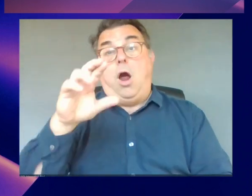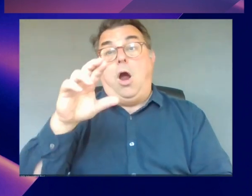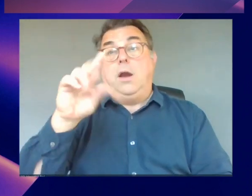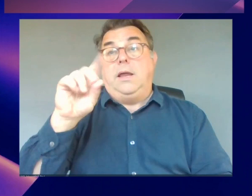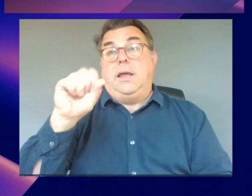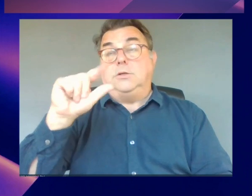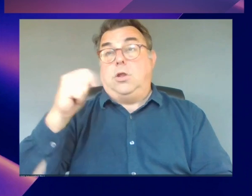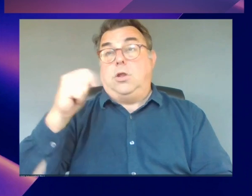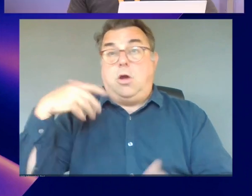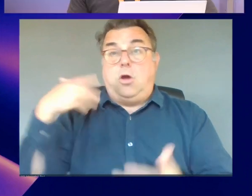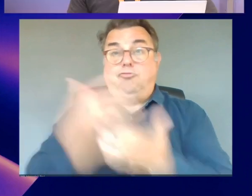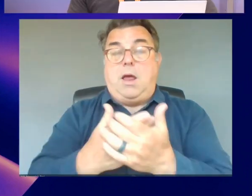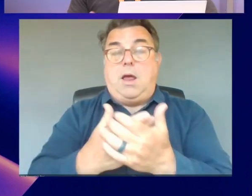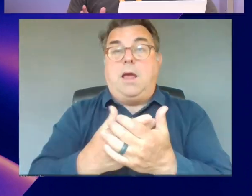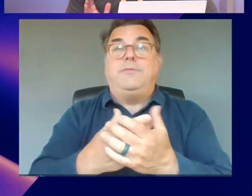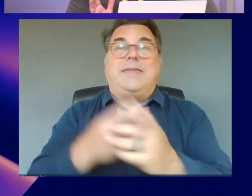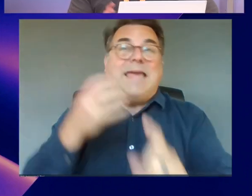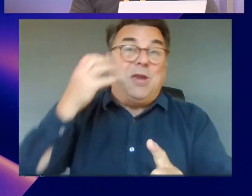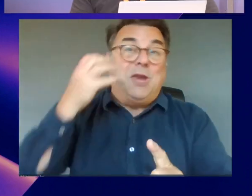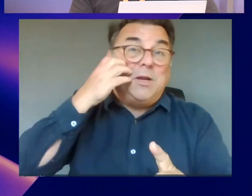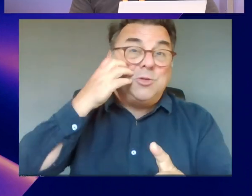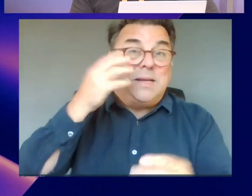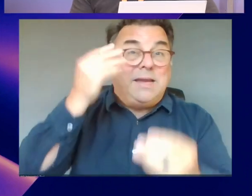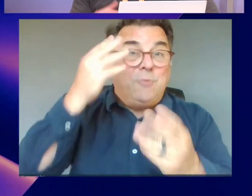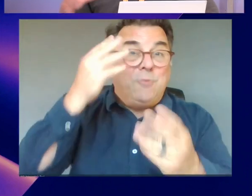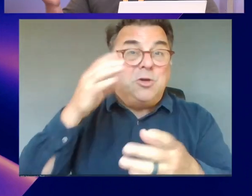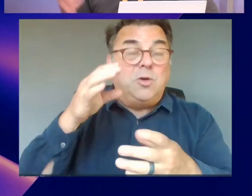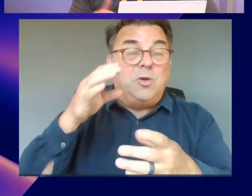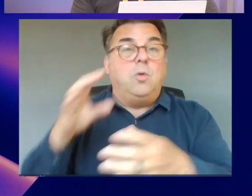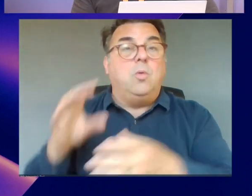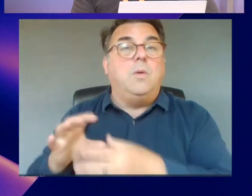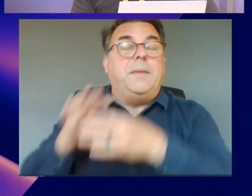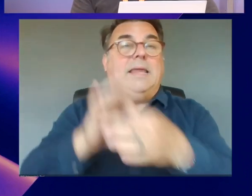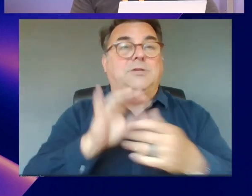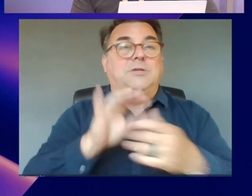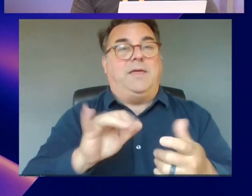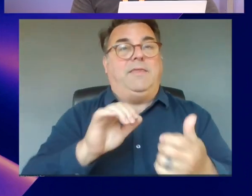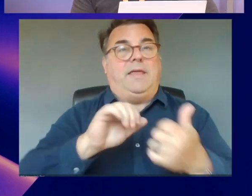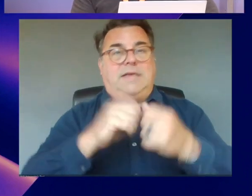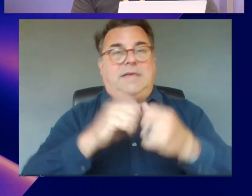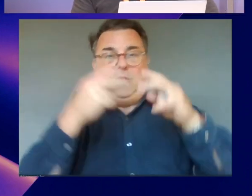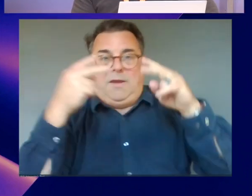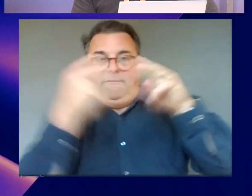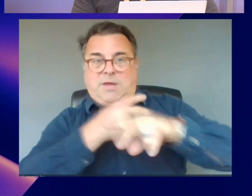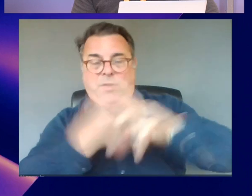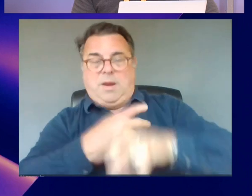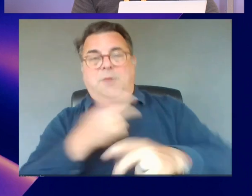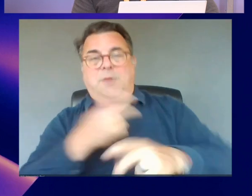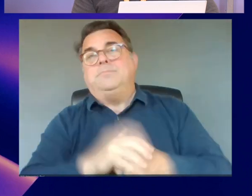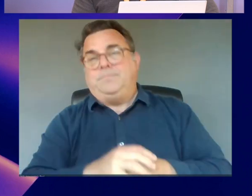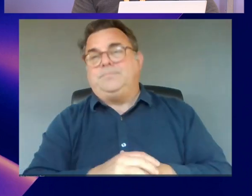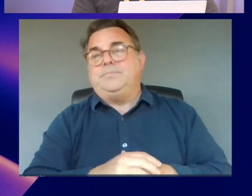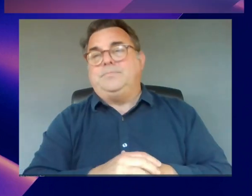the enrichment data that we provide, it would be linked to those, and that's how you'd be able to kind of figure things out there. But that's a great question.